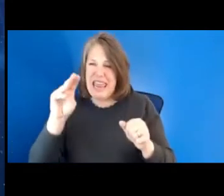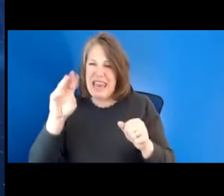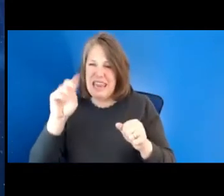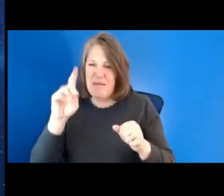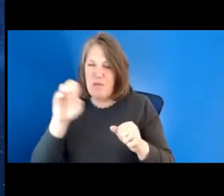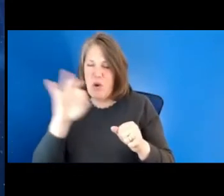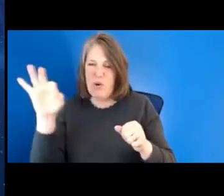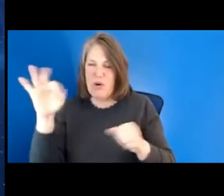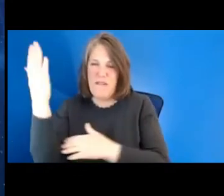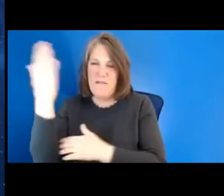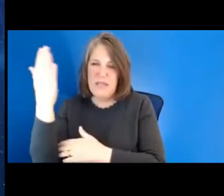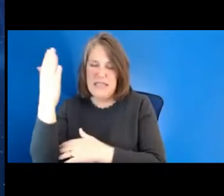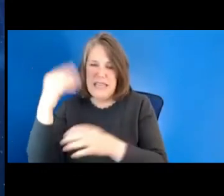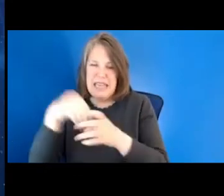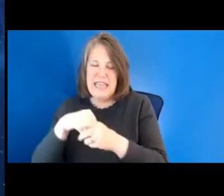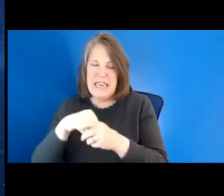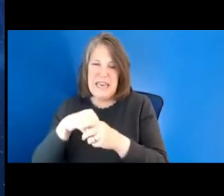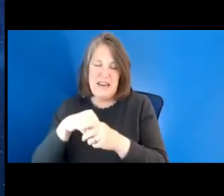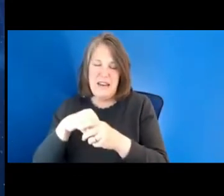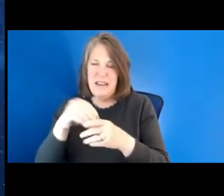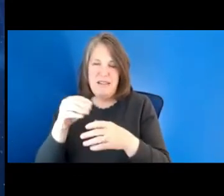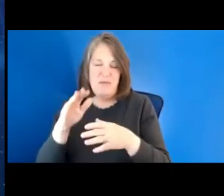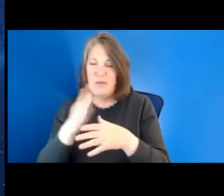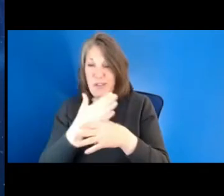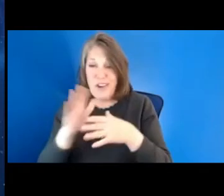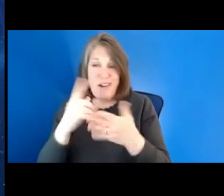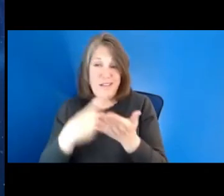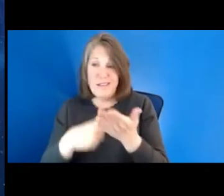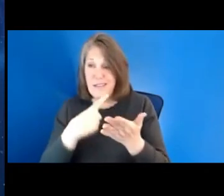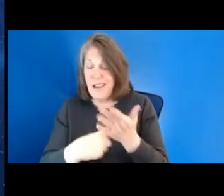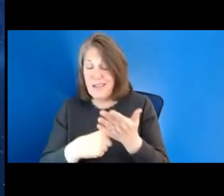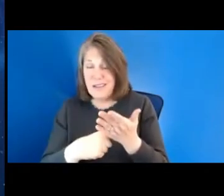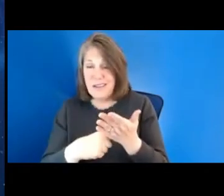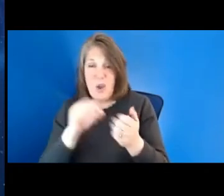in a session, whether sharing or discussing or paper presented